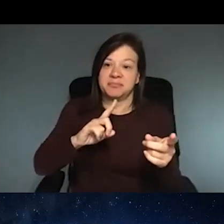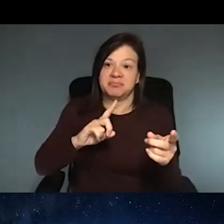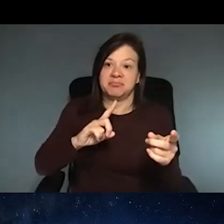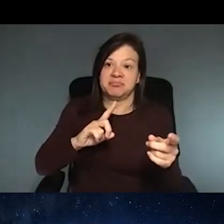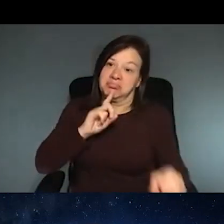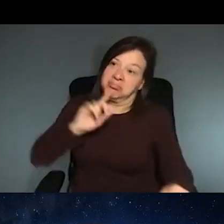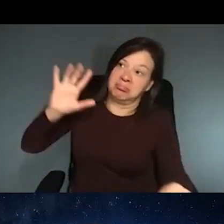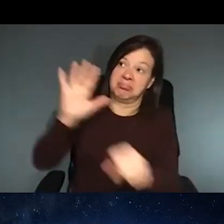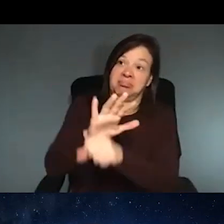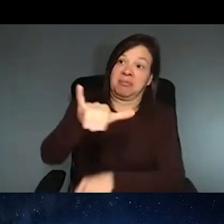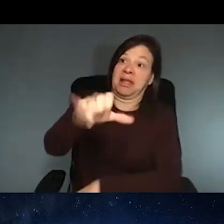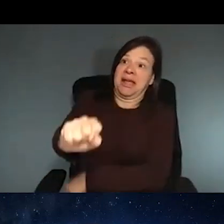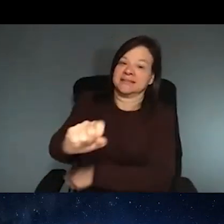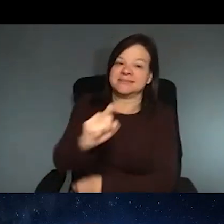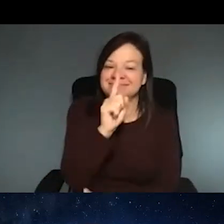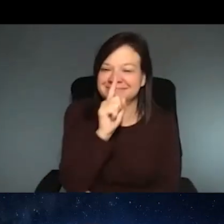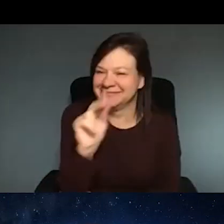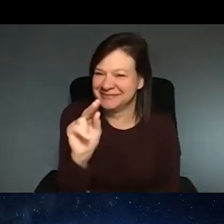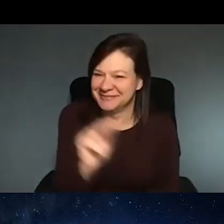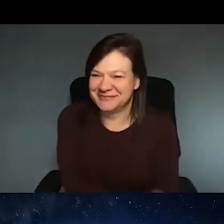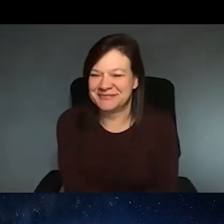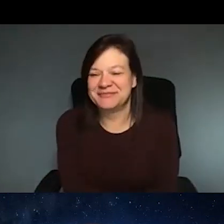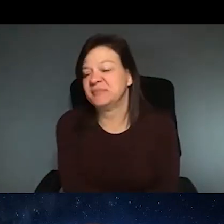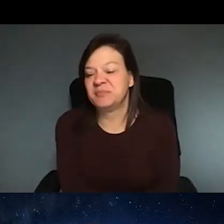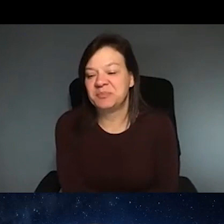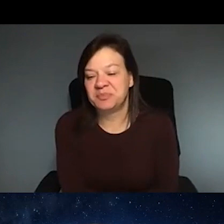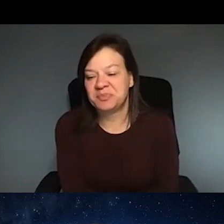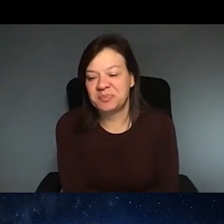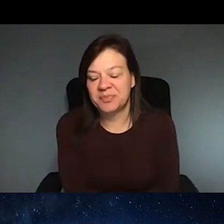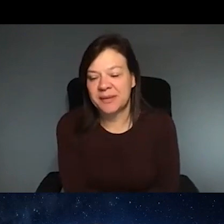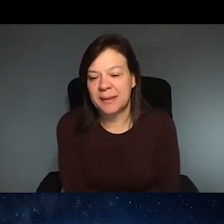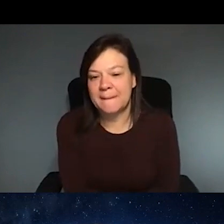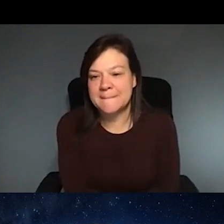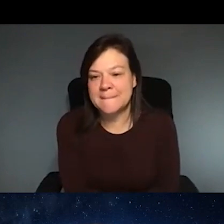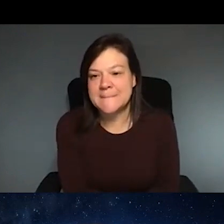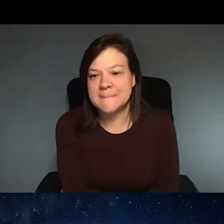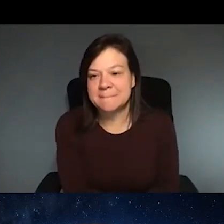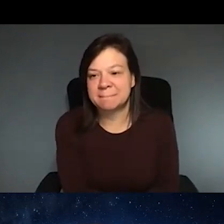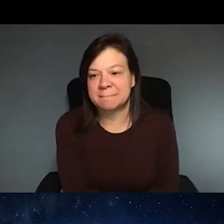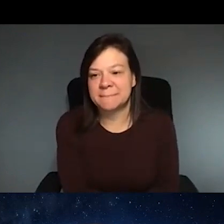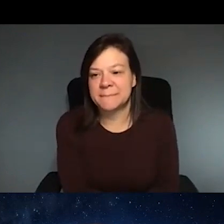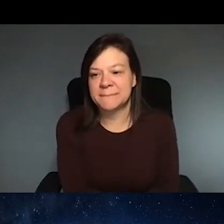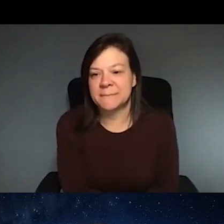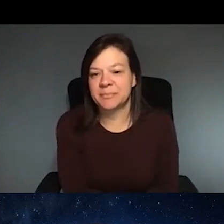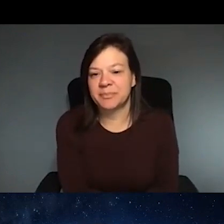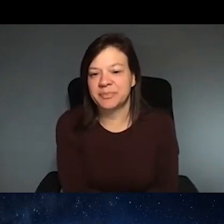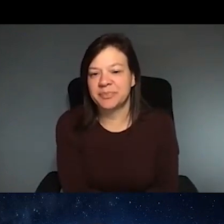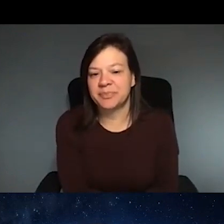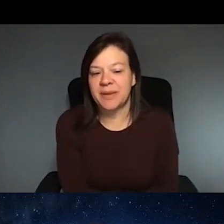THAT IT IS. SO, I DON'T KNOW OF ANYONE ON MY TEAM OR MY IMMEDIATE